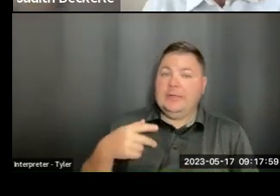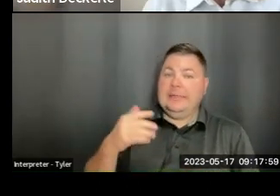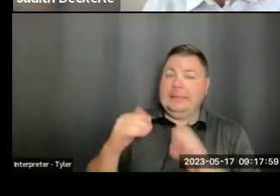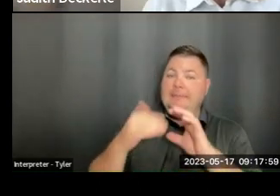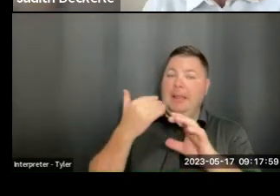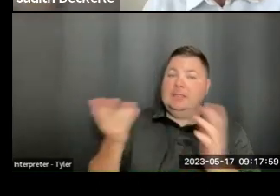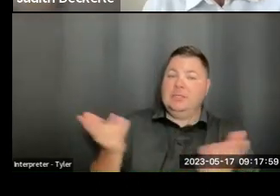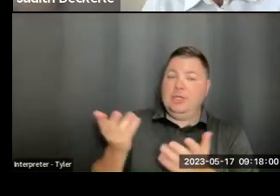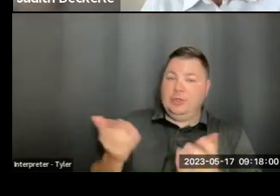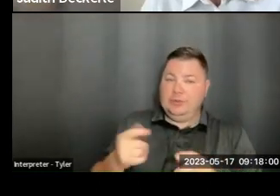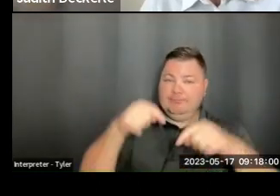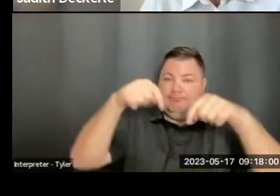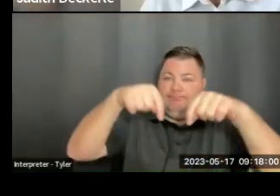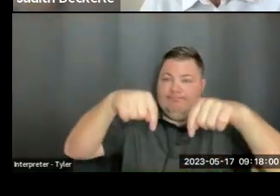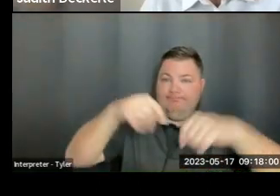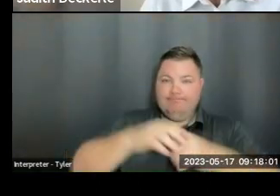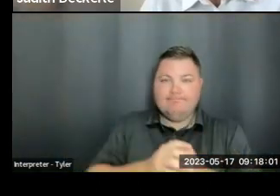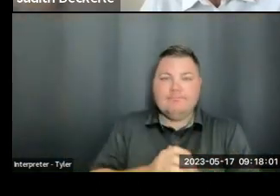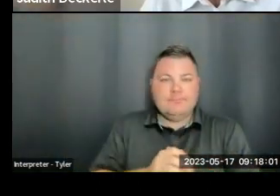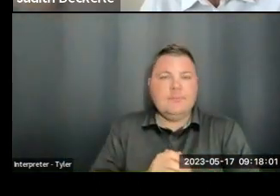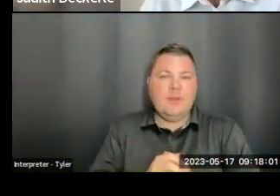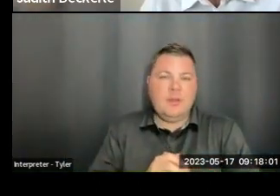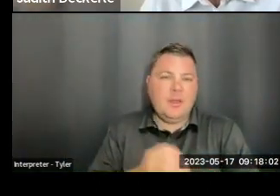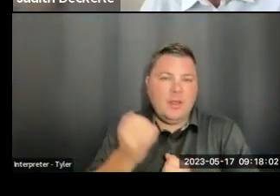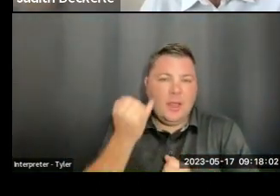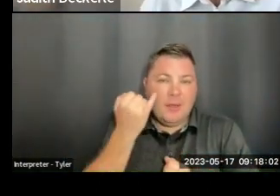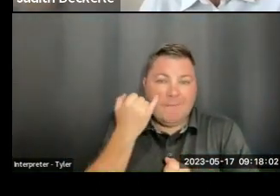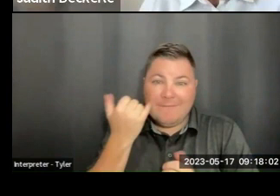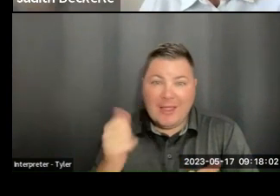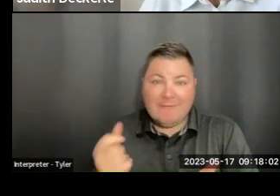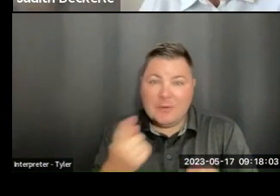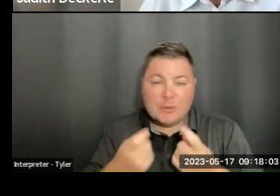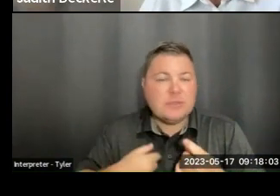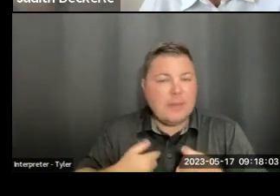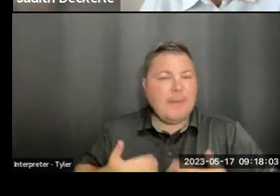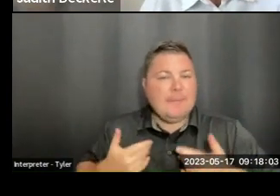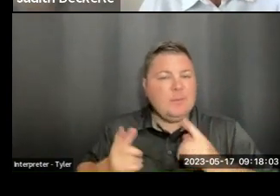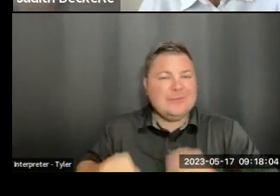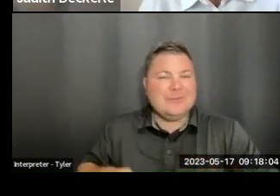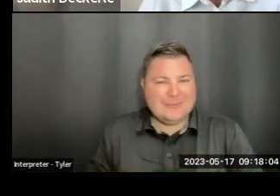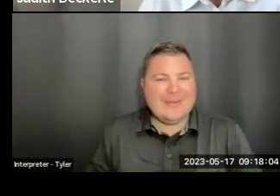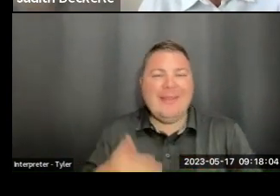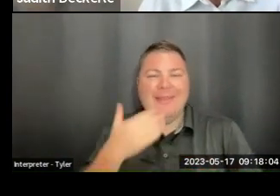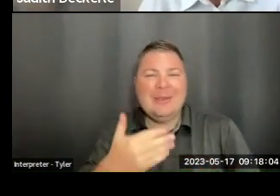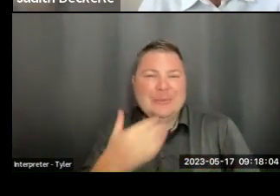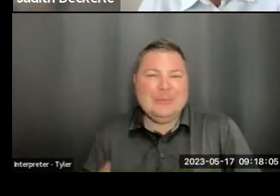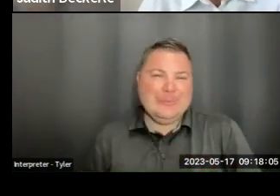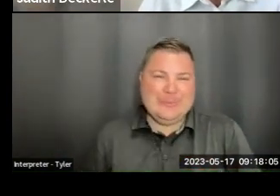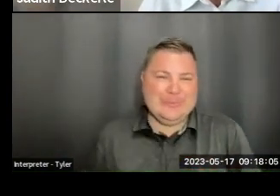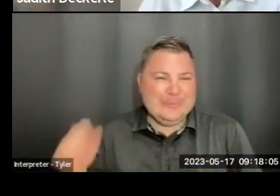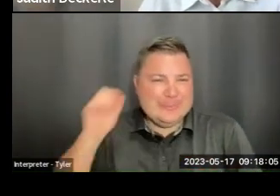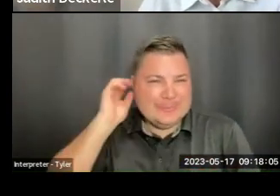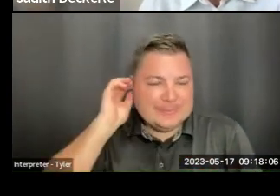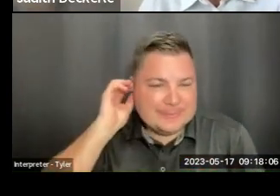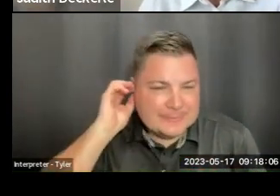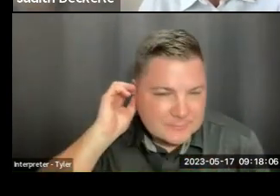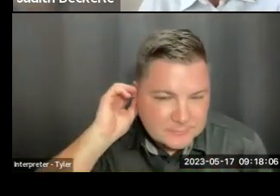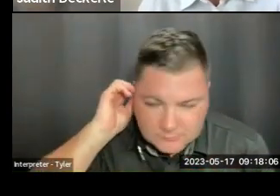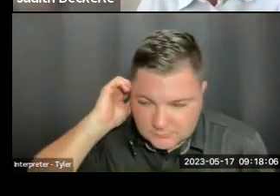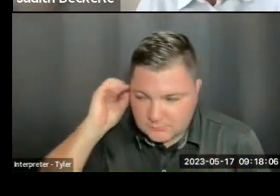planning your next event, and let us know -- call or e-mail me at the information below and I can answer your